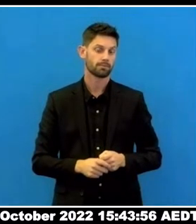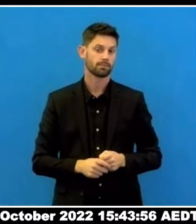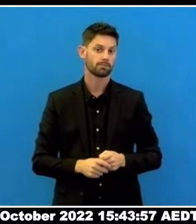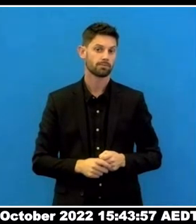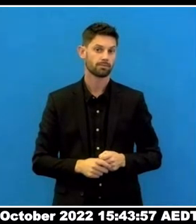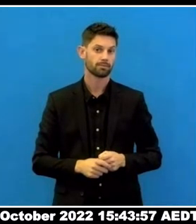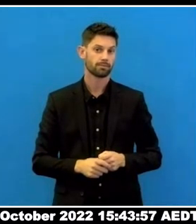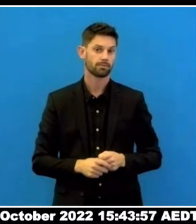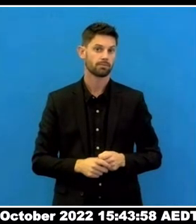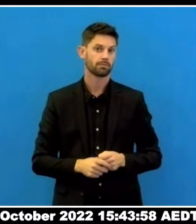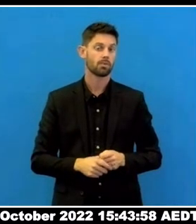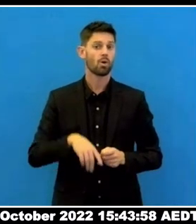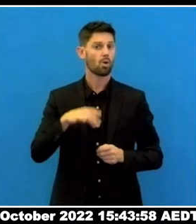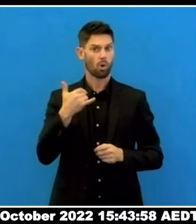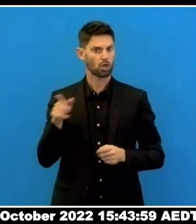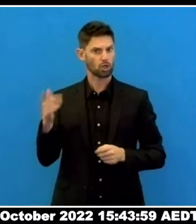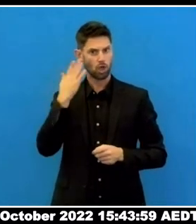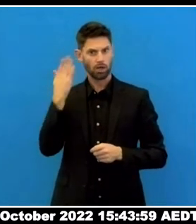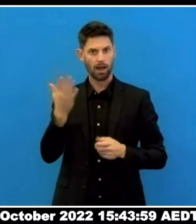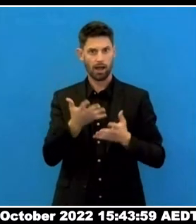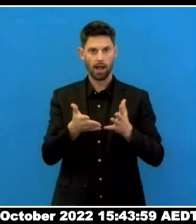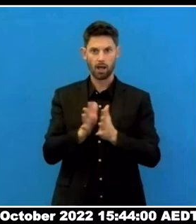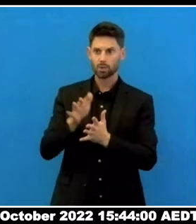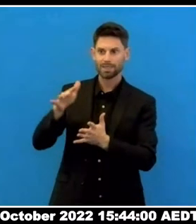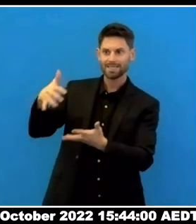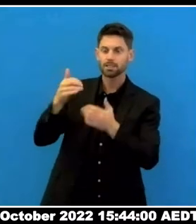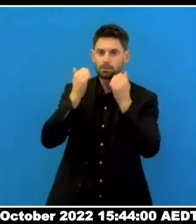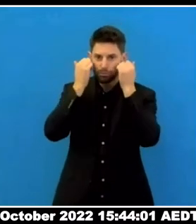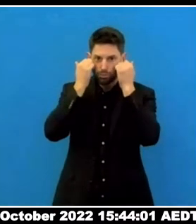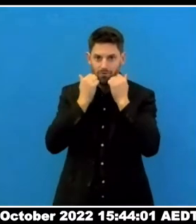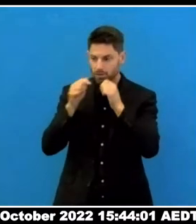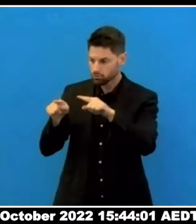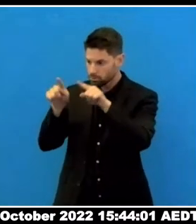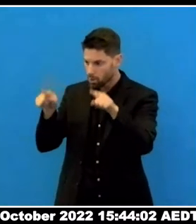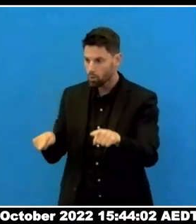they don't know how to find the report, provide the report